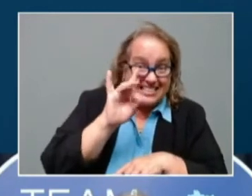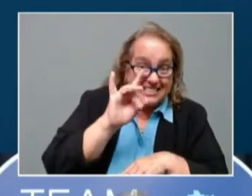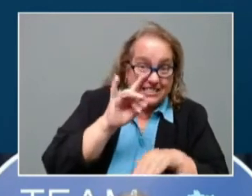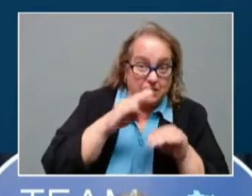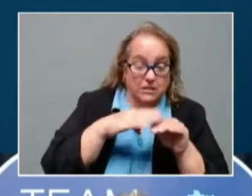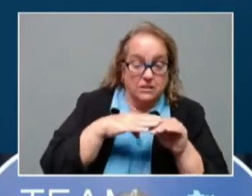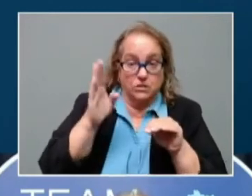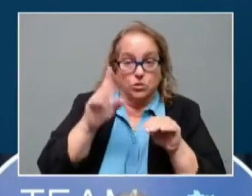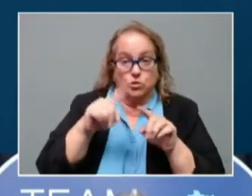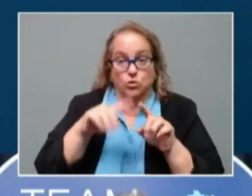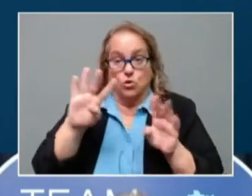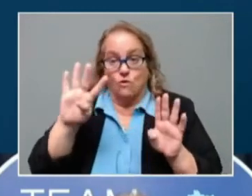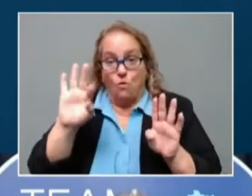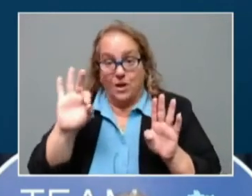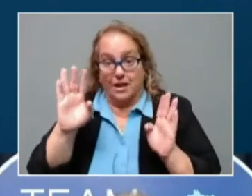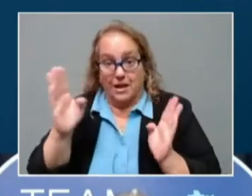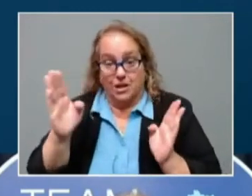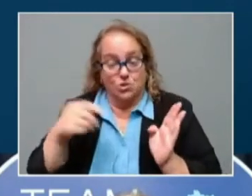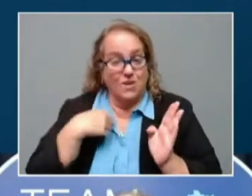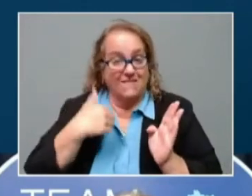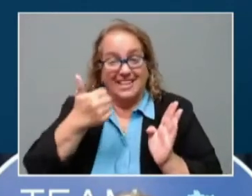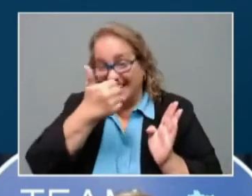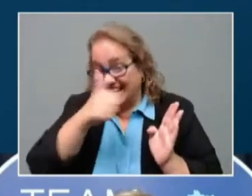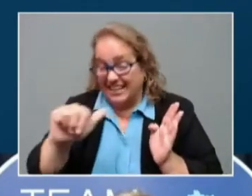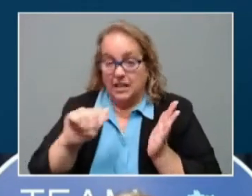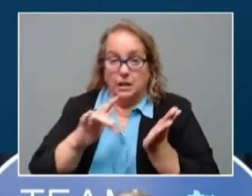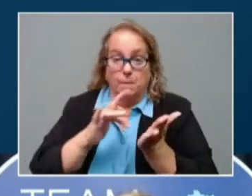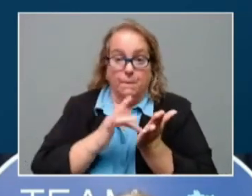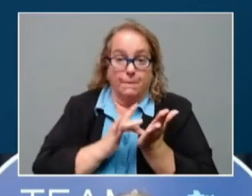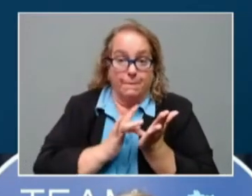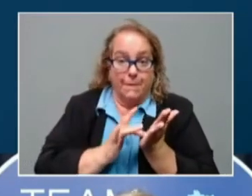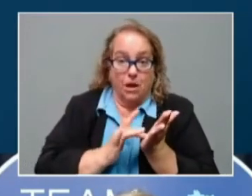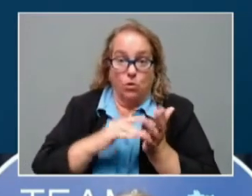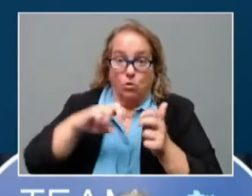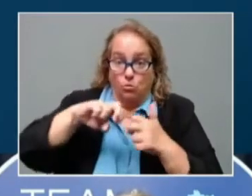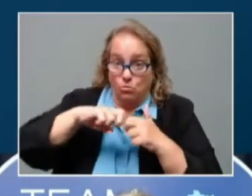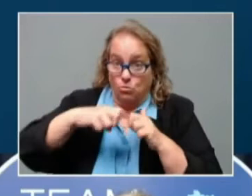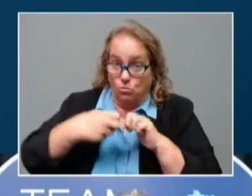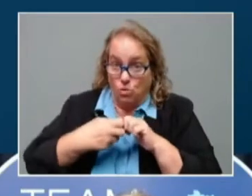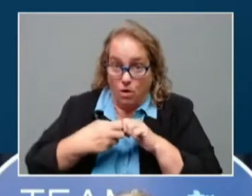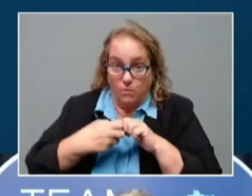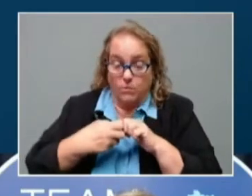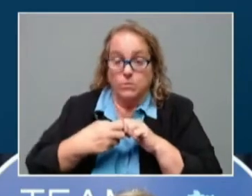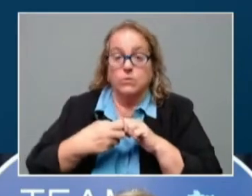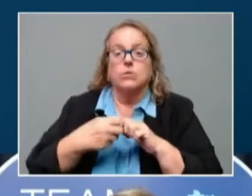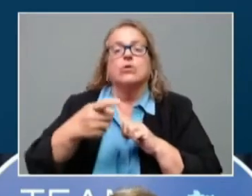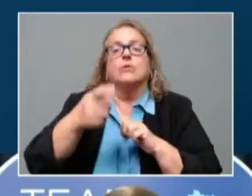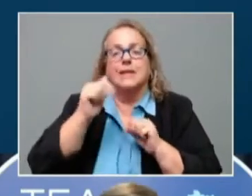medical condition again, then you can get Your 3rd dose of fighter. That is a